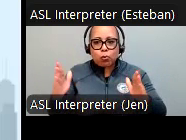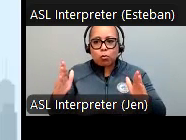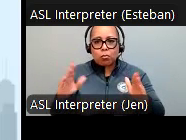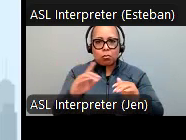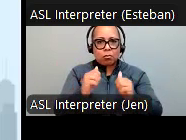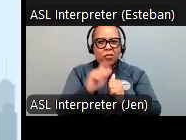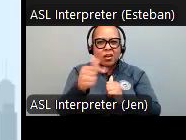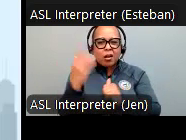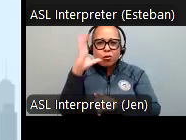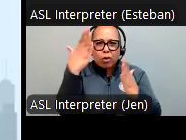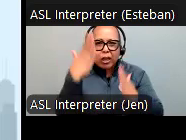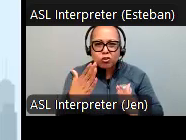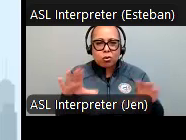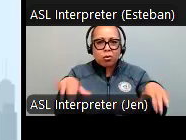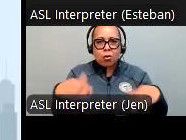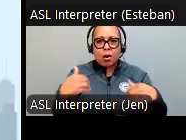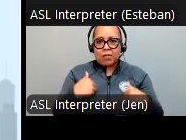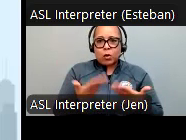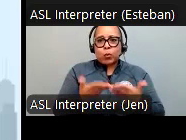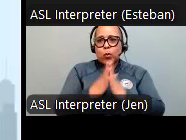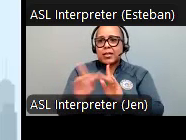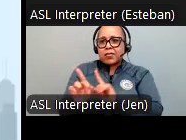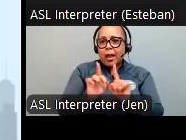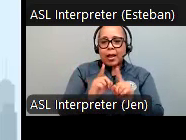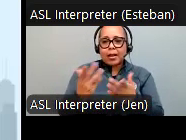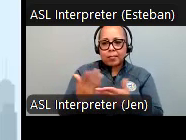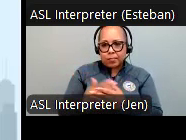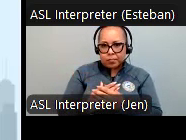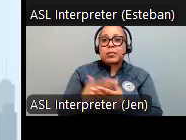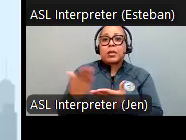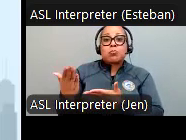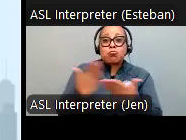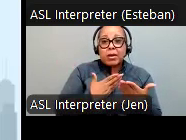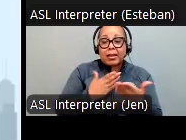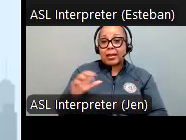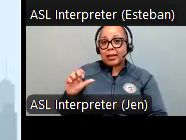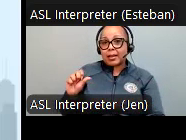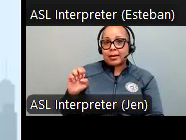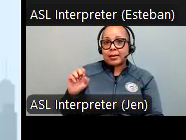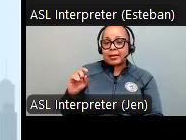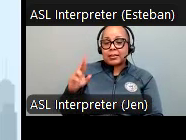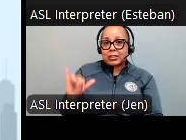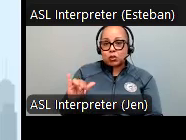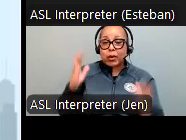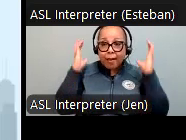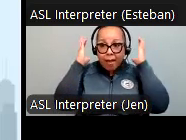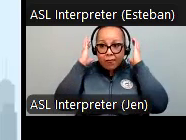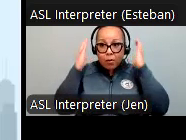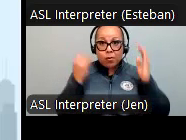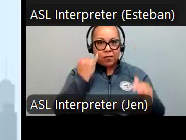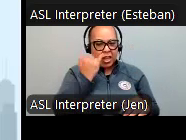or having some request of bringing sensory headphones if they forgot to bring any. But